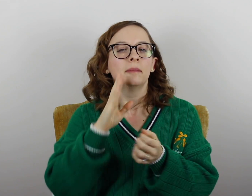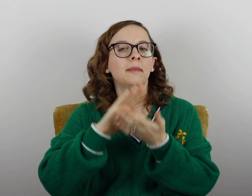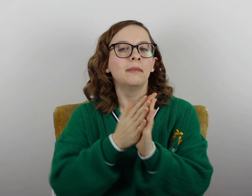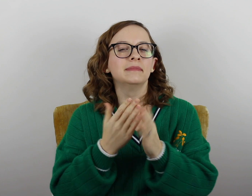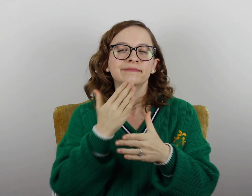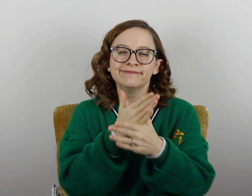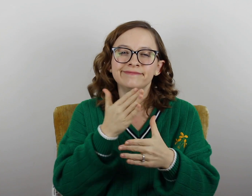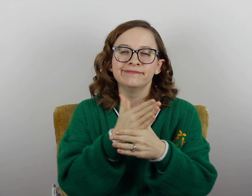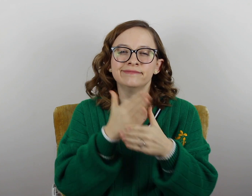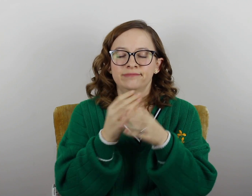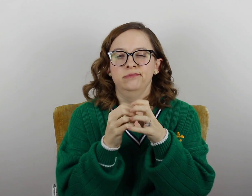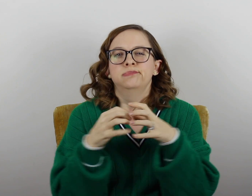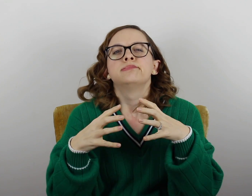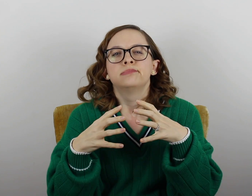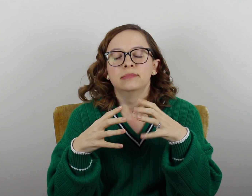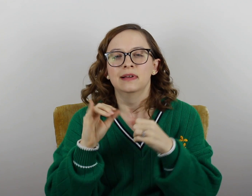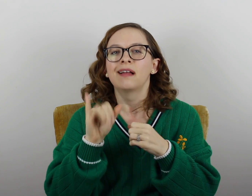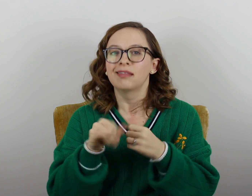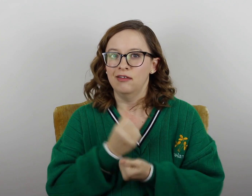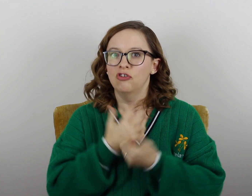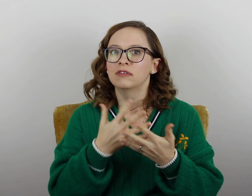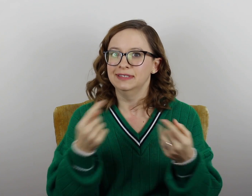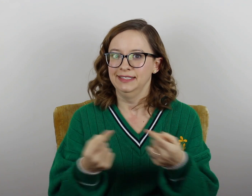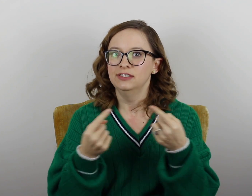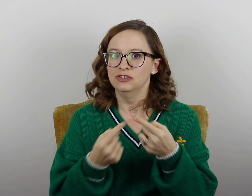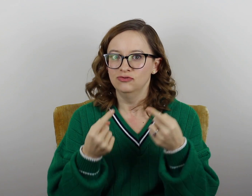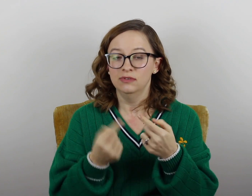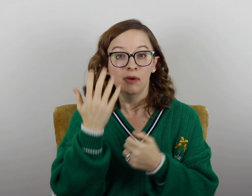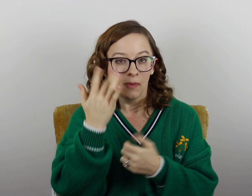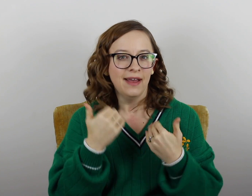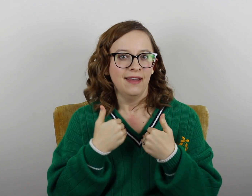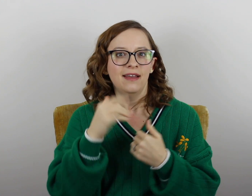Which means that it'll become irritated and inflammed and that can cause injury.